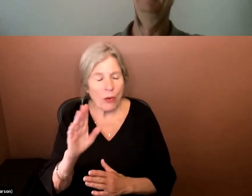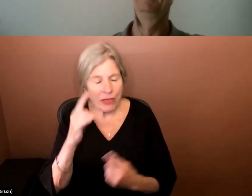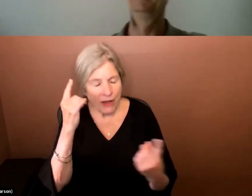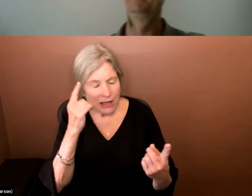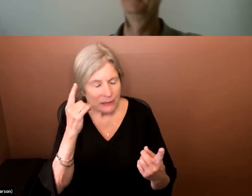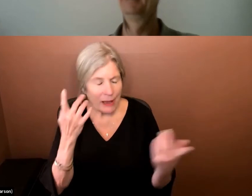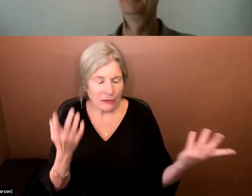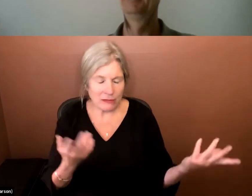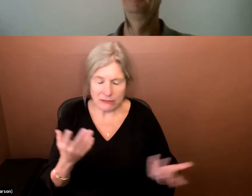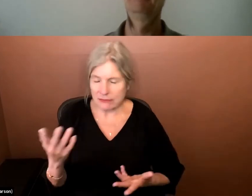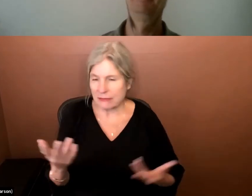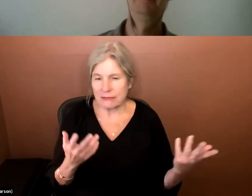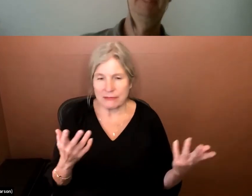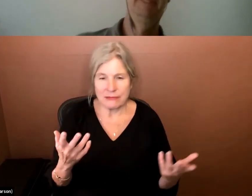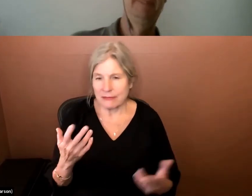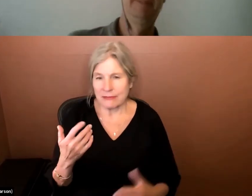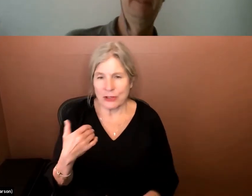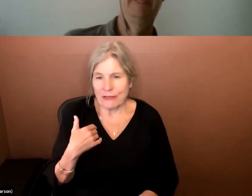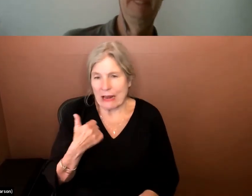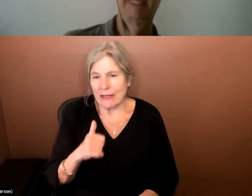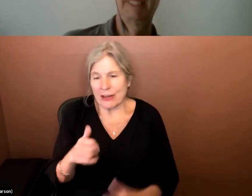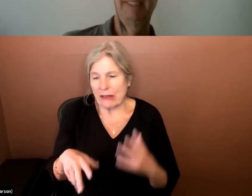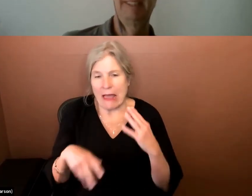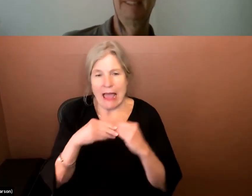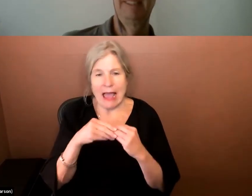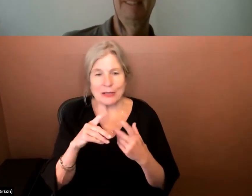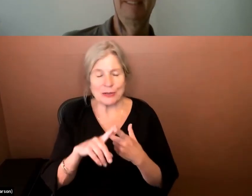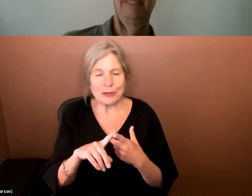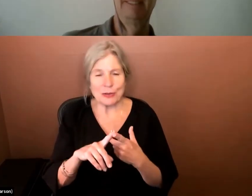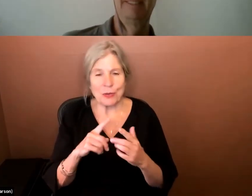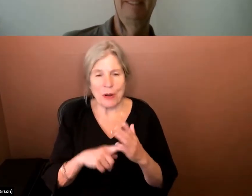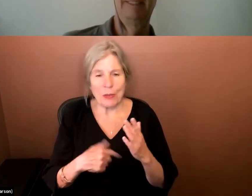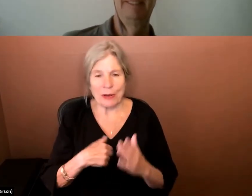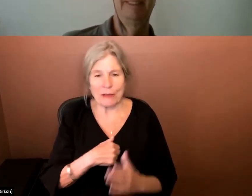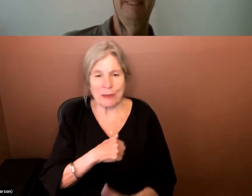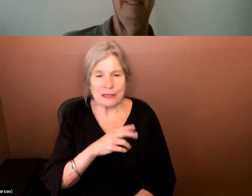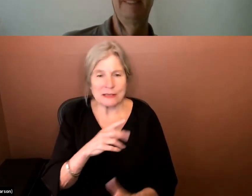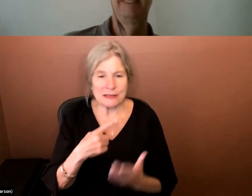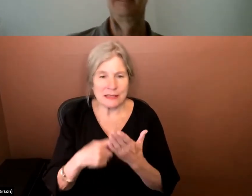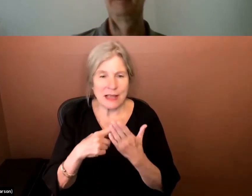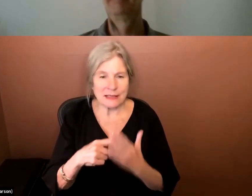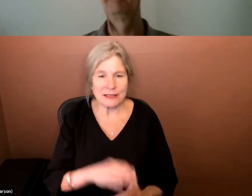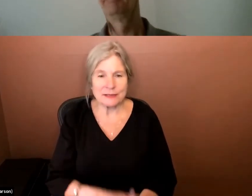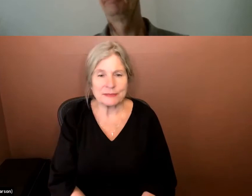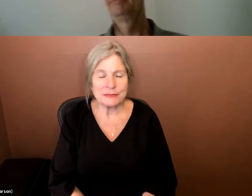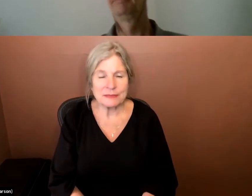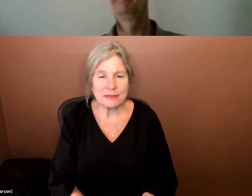, you have anything to add to what we've been discussing? Sile O'Modhrain: A couple of things.